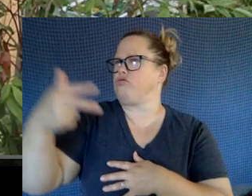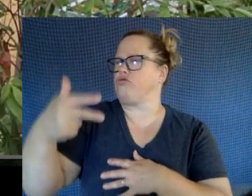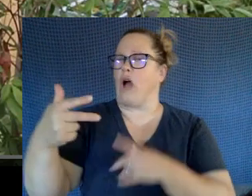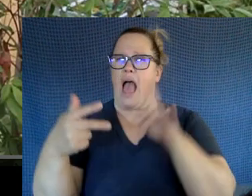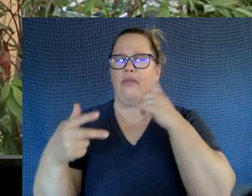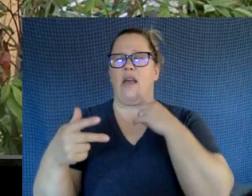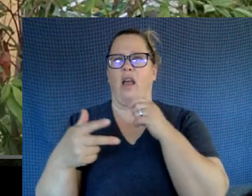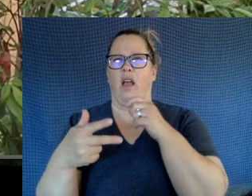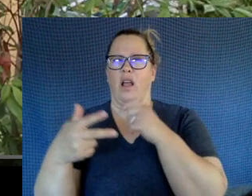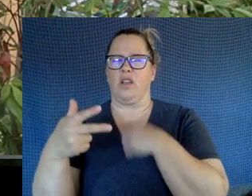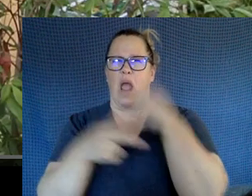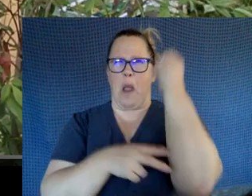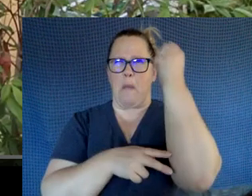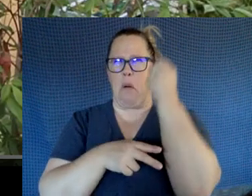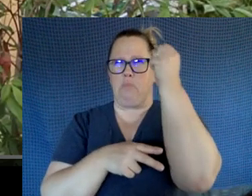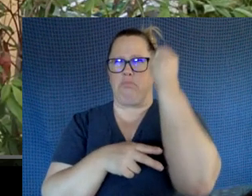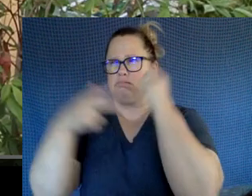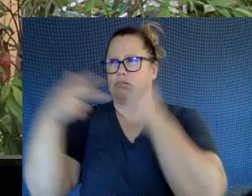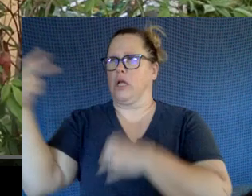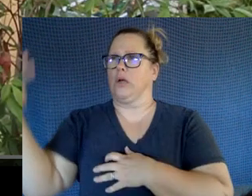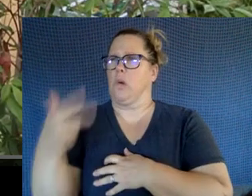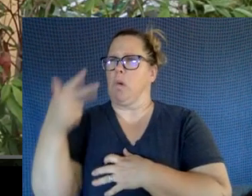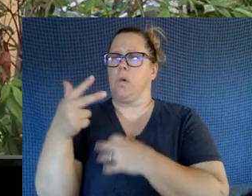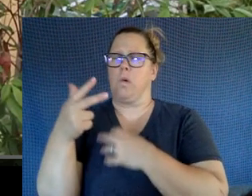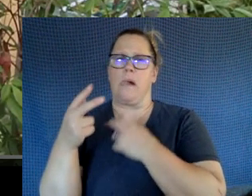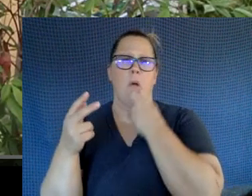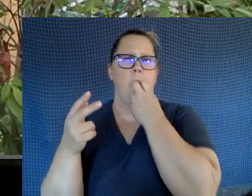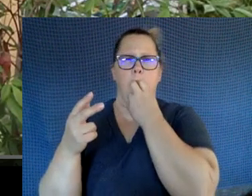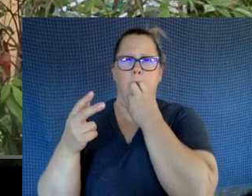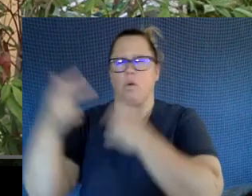One more round of whistles. Whew Whew. Whew Whew.